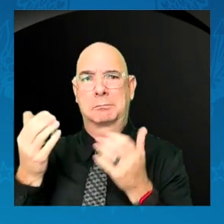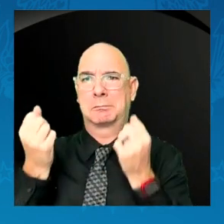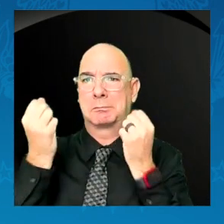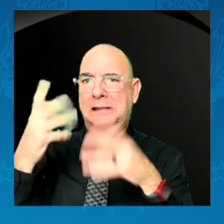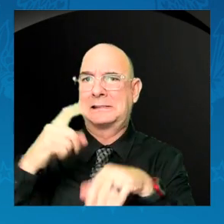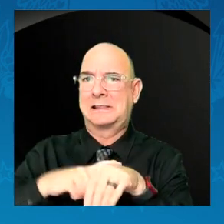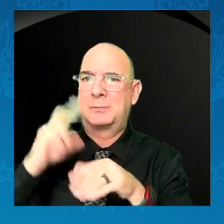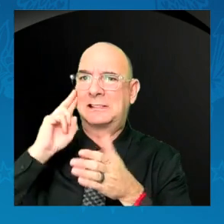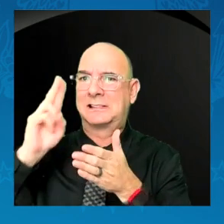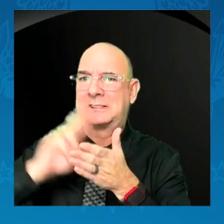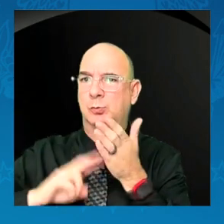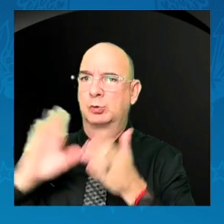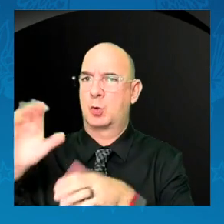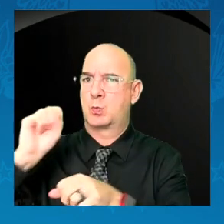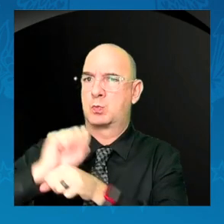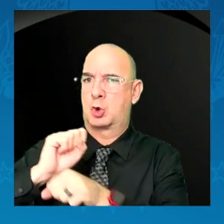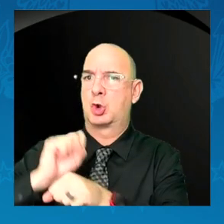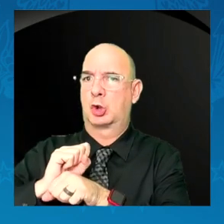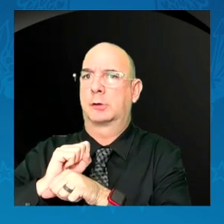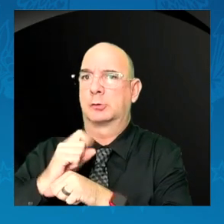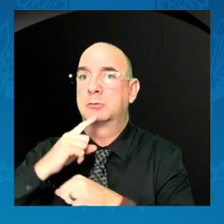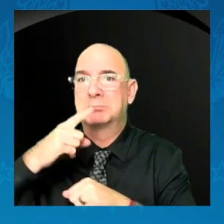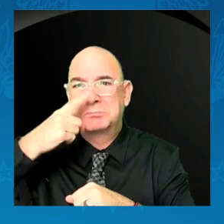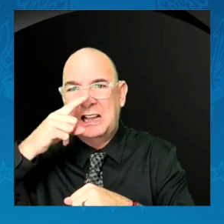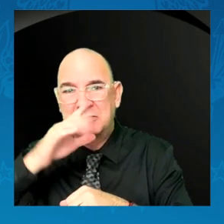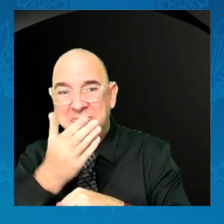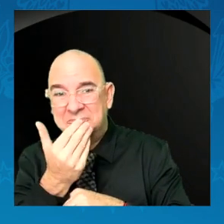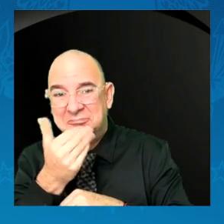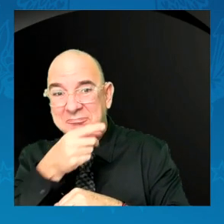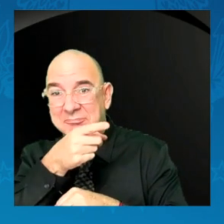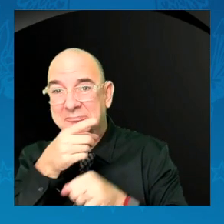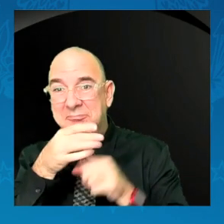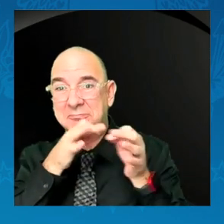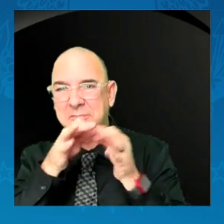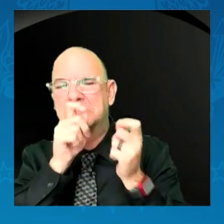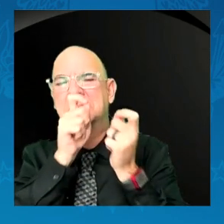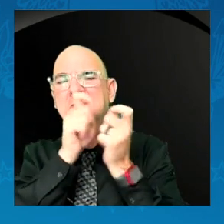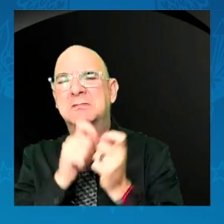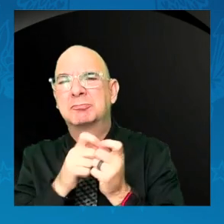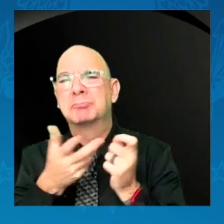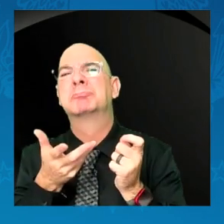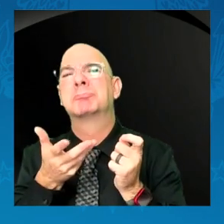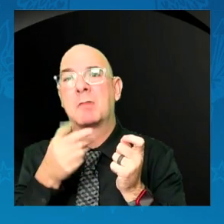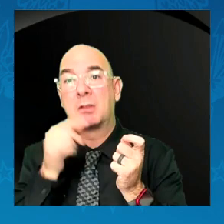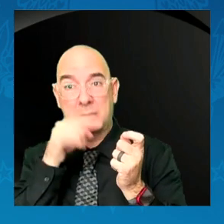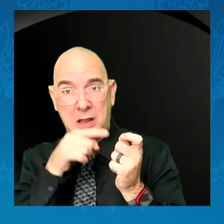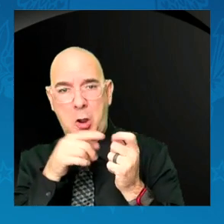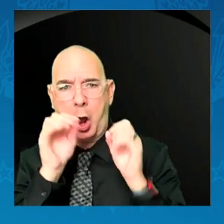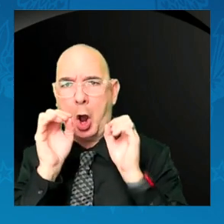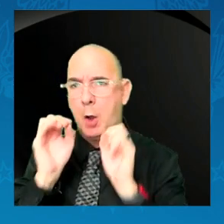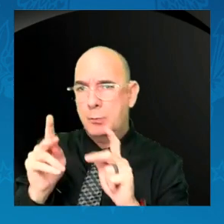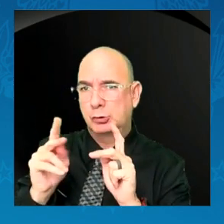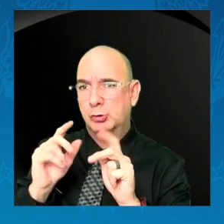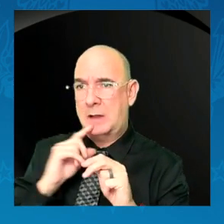Can you talk specifically about the opportunities that we have in terms of collaboration with the private sector,